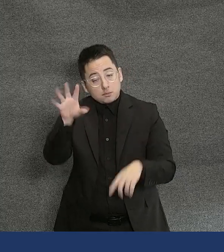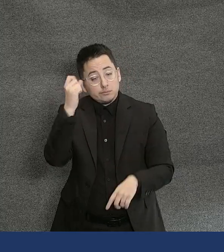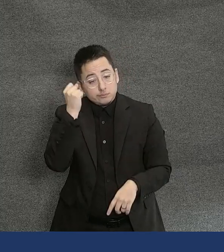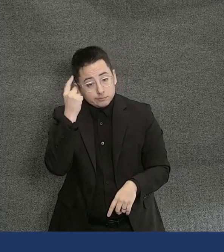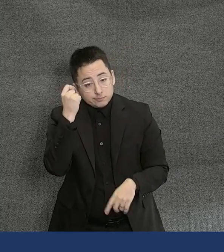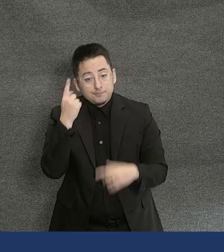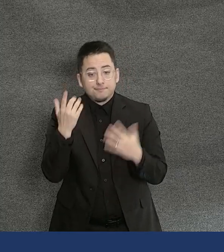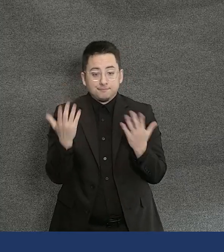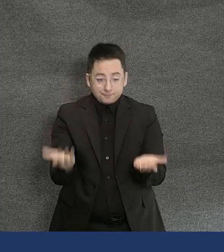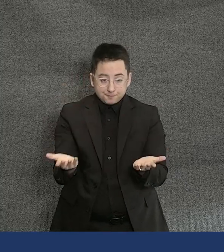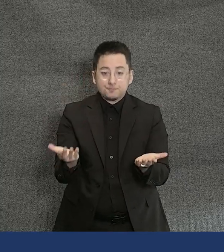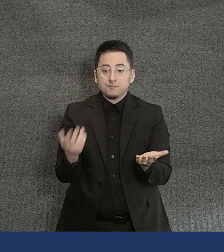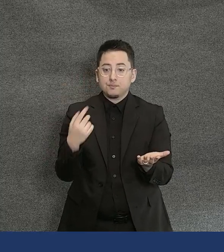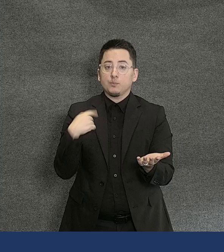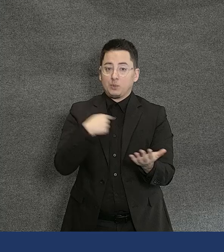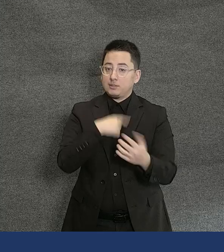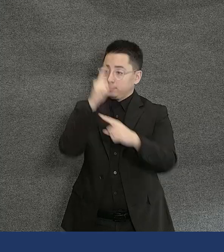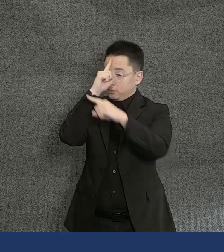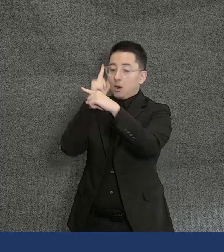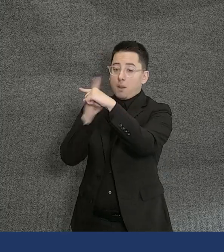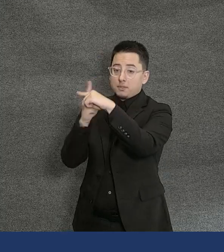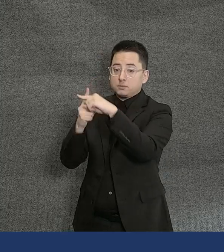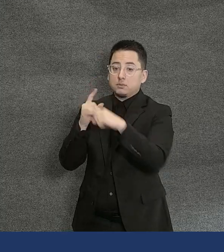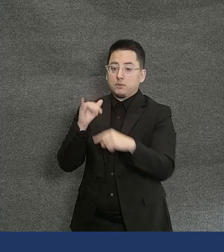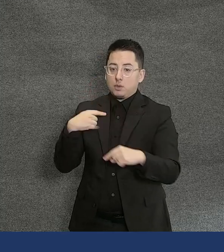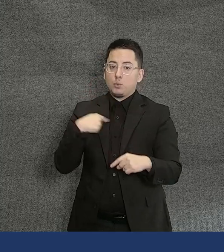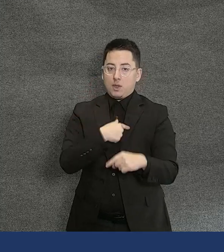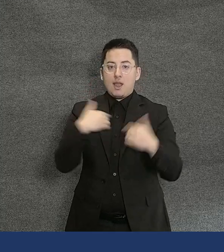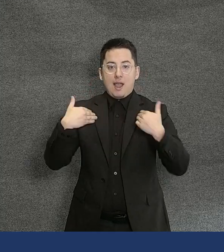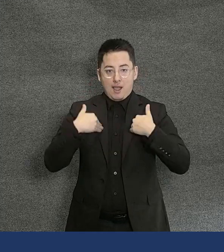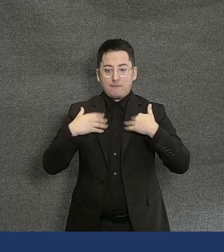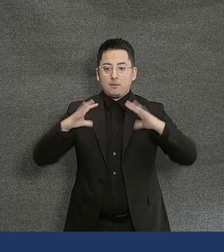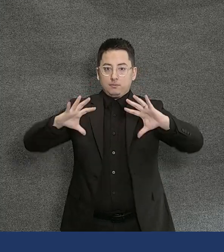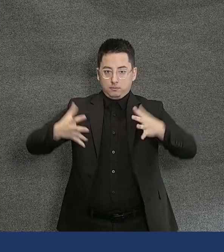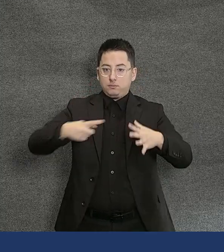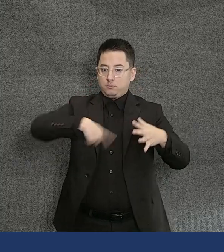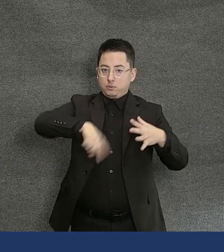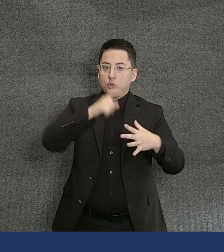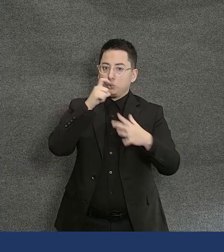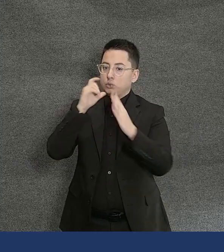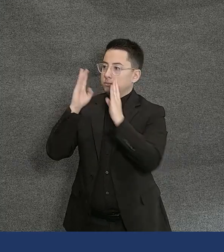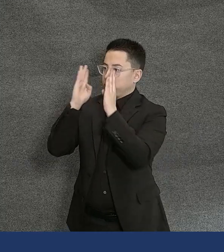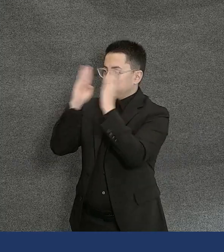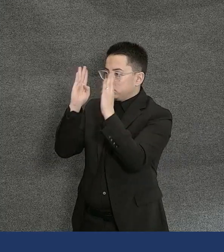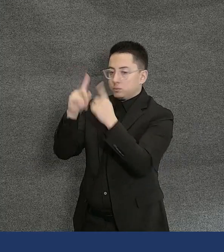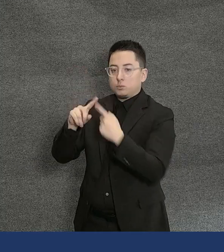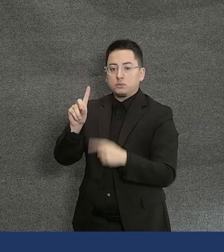have a legislature here in Minnesota who is paying attention and is working on enshrining